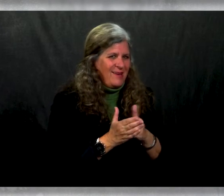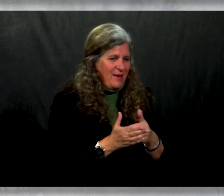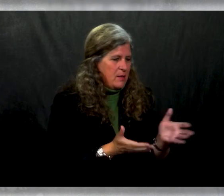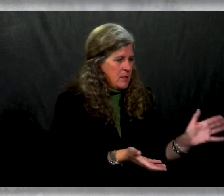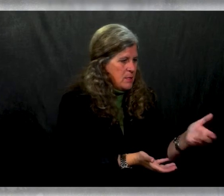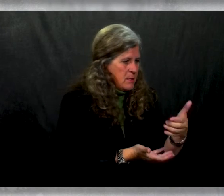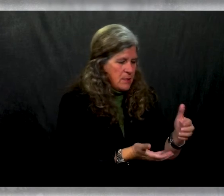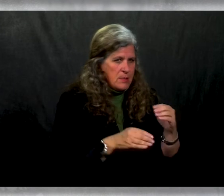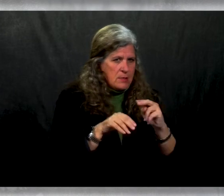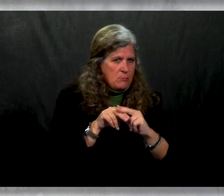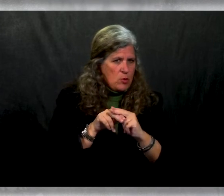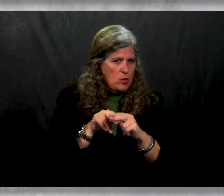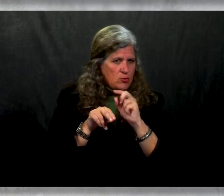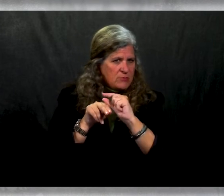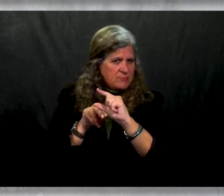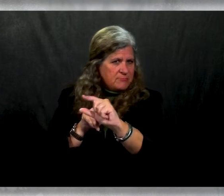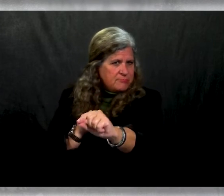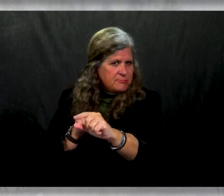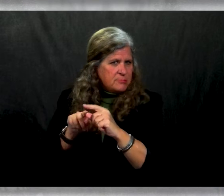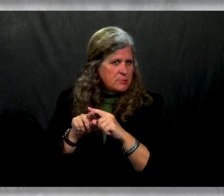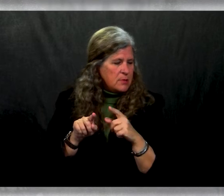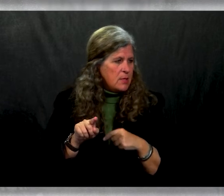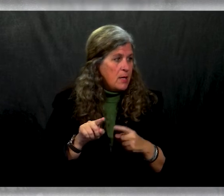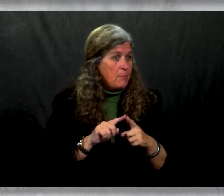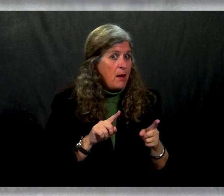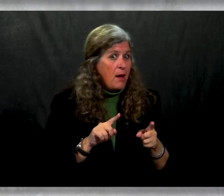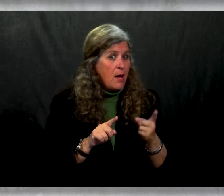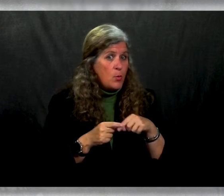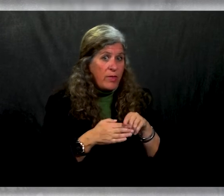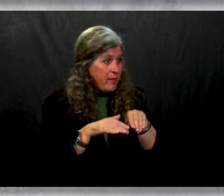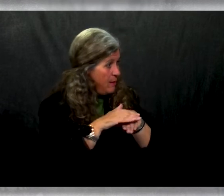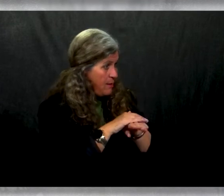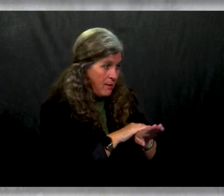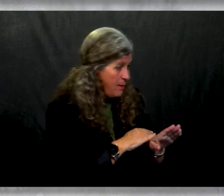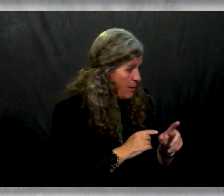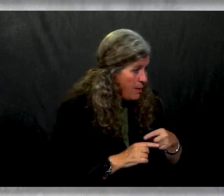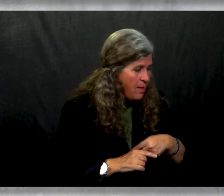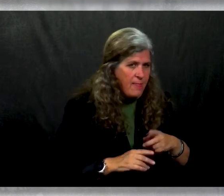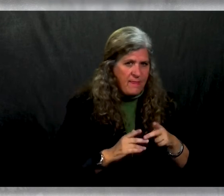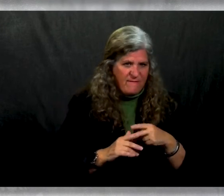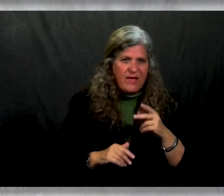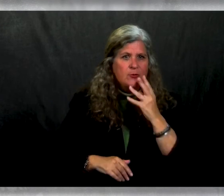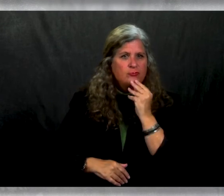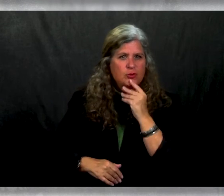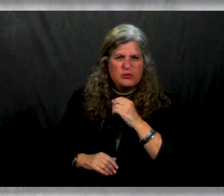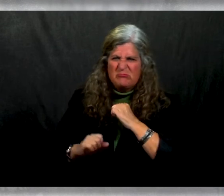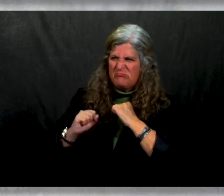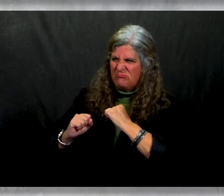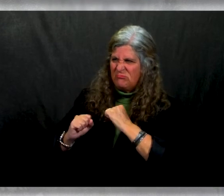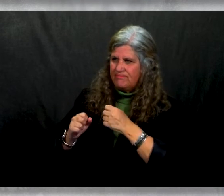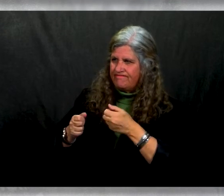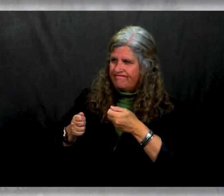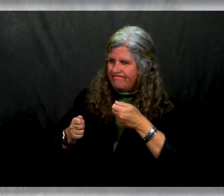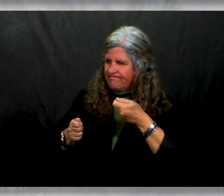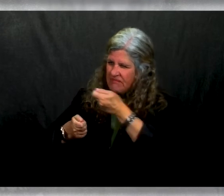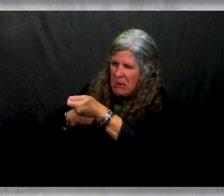But at that time, they found armed resistance ready to attempt to push them out of the ghetto, and they stopped.